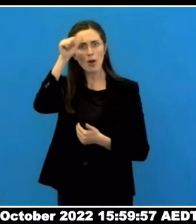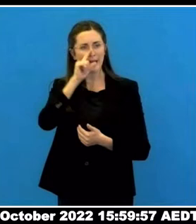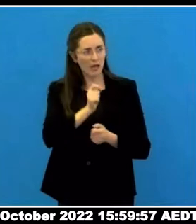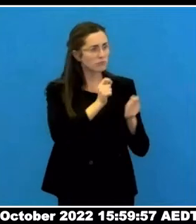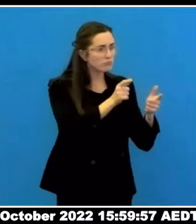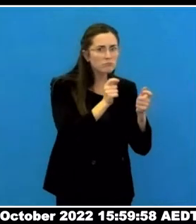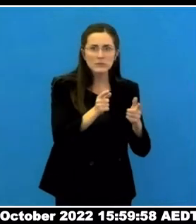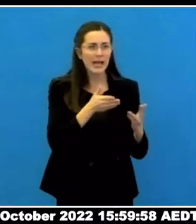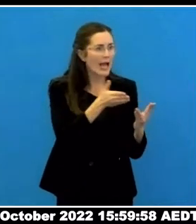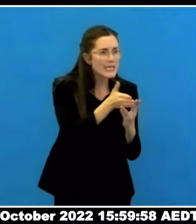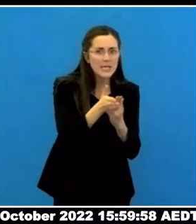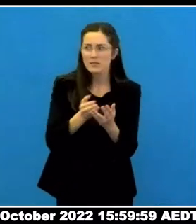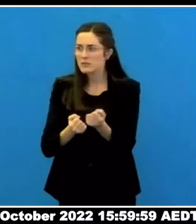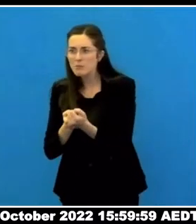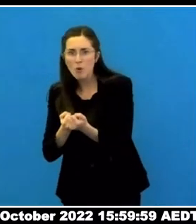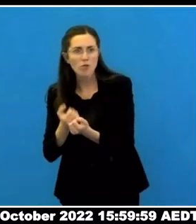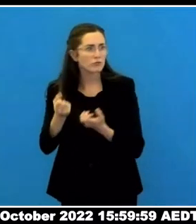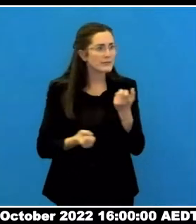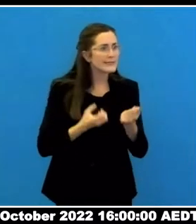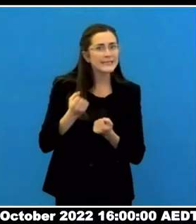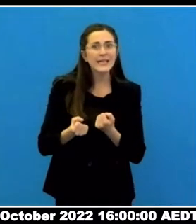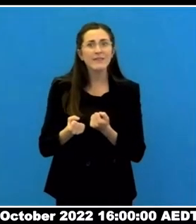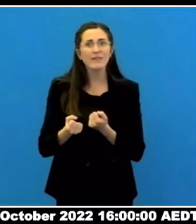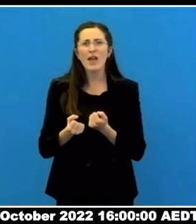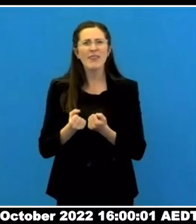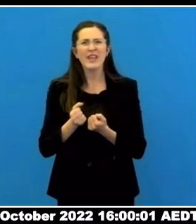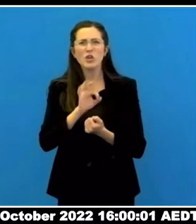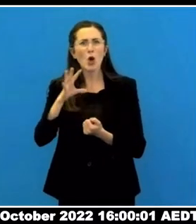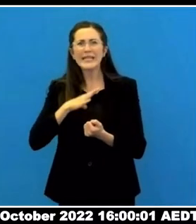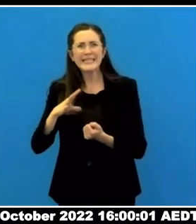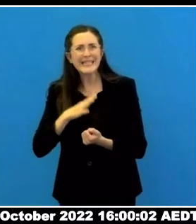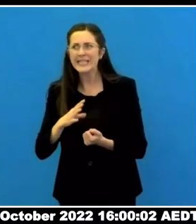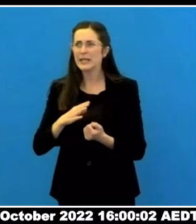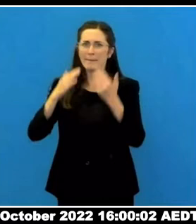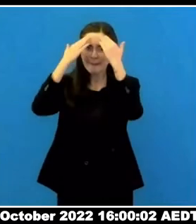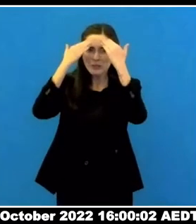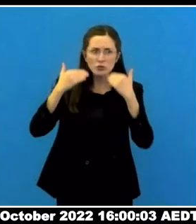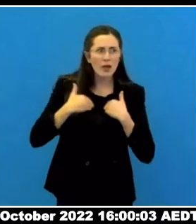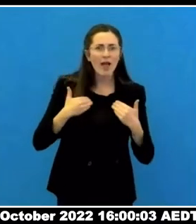will not having people with lots of mental health problem, trauma or retrauma.